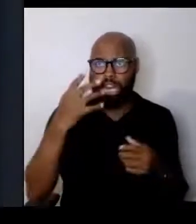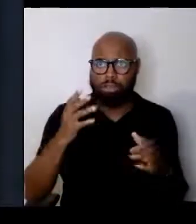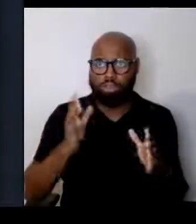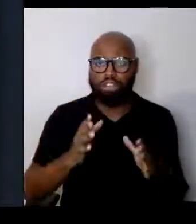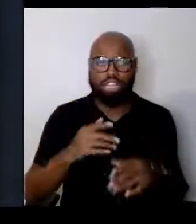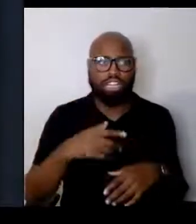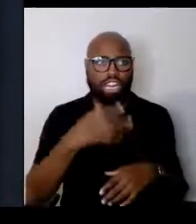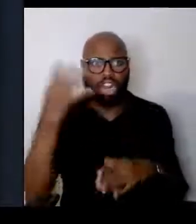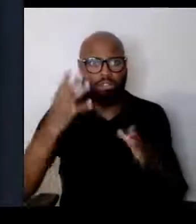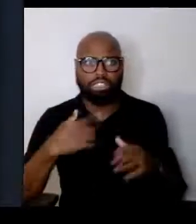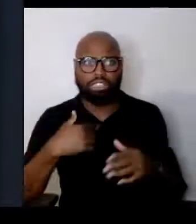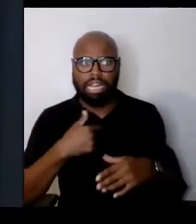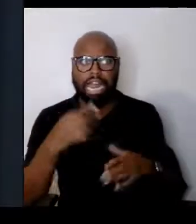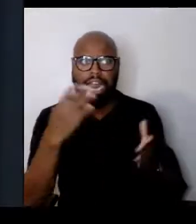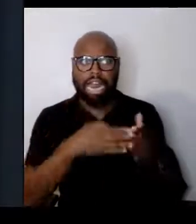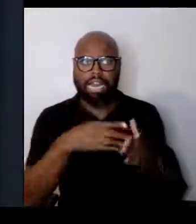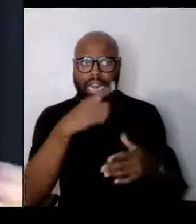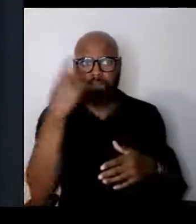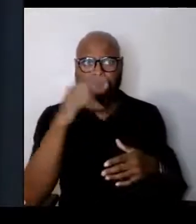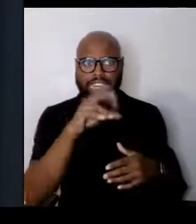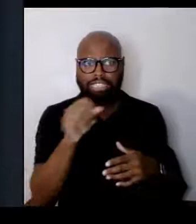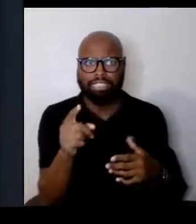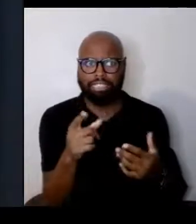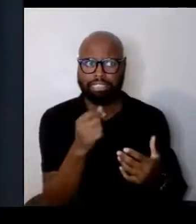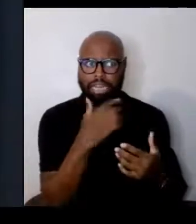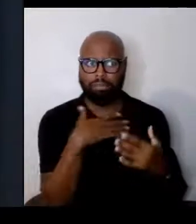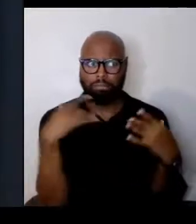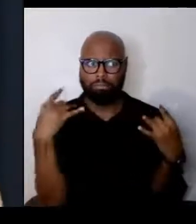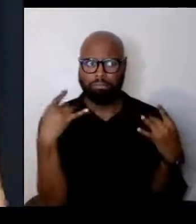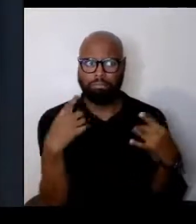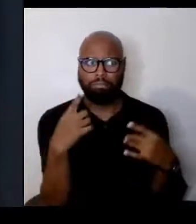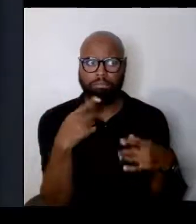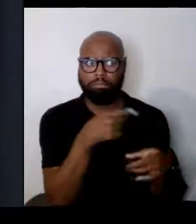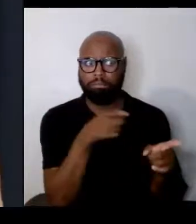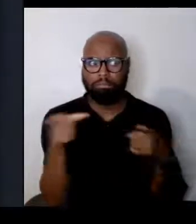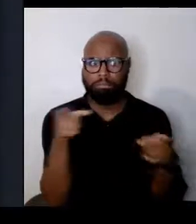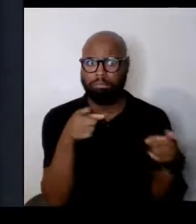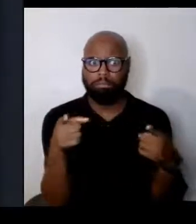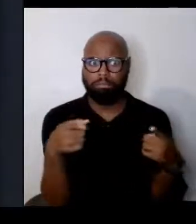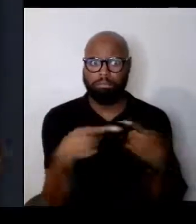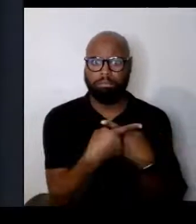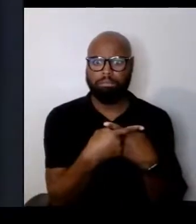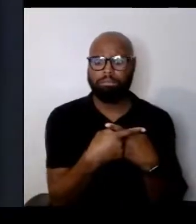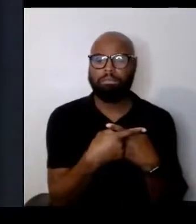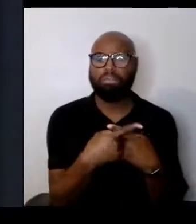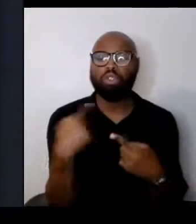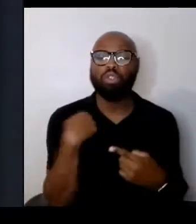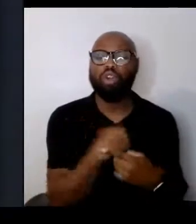"because such and such and such," right? I've heard that many times, so we are fighting for nothing.